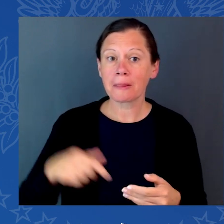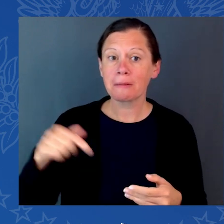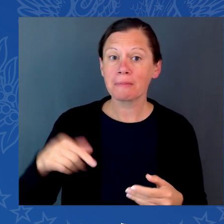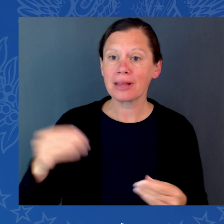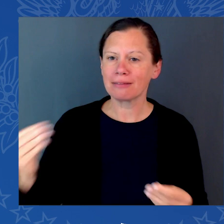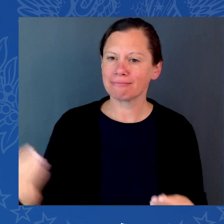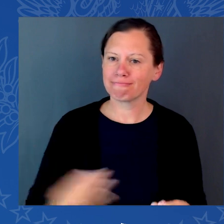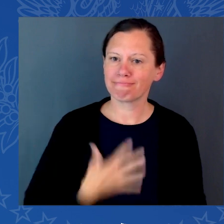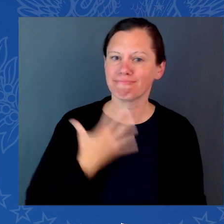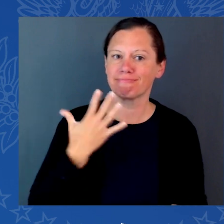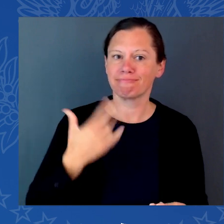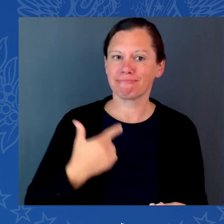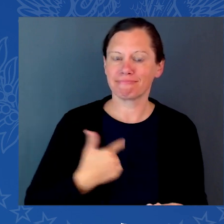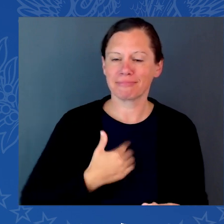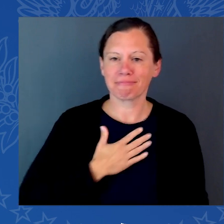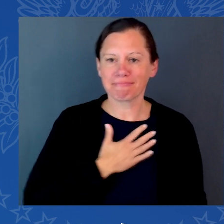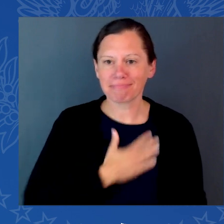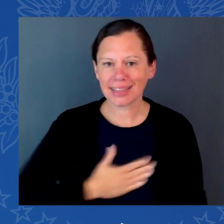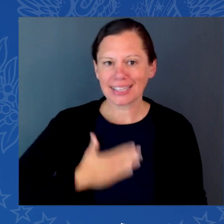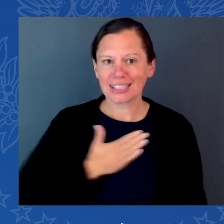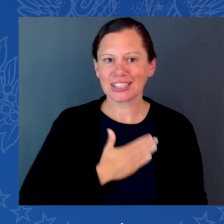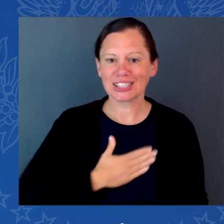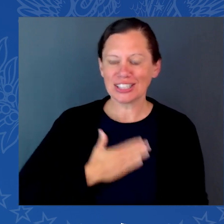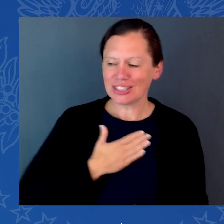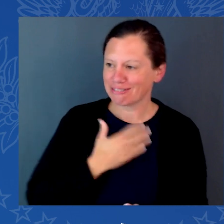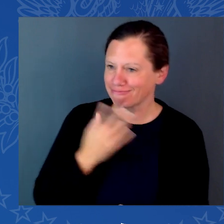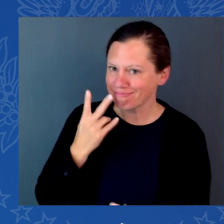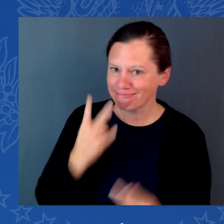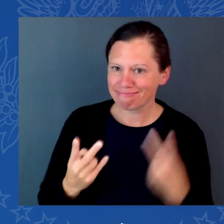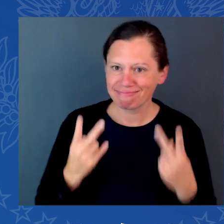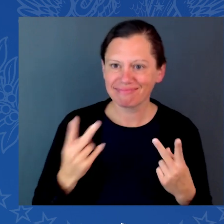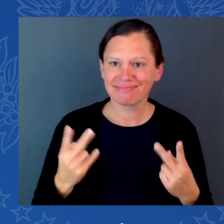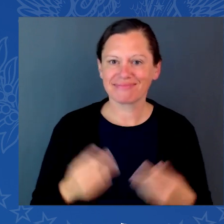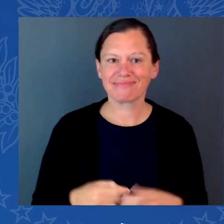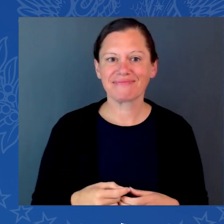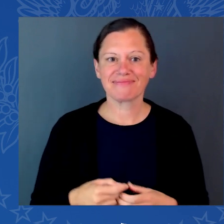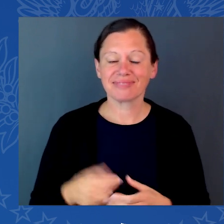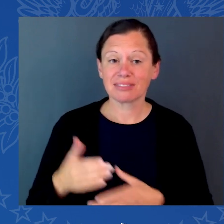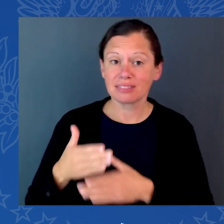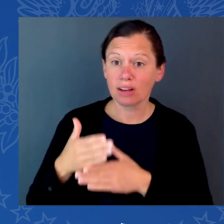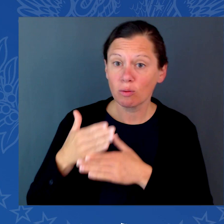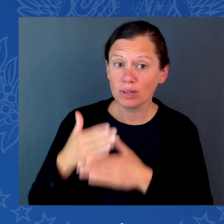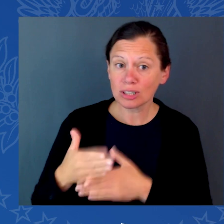Today, we have all seen an important